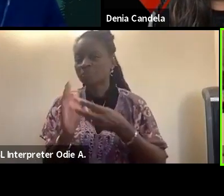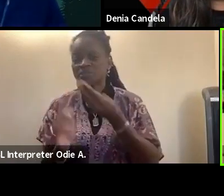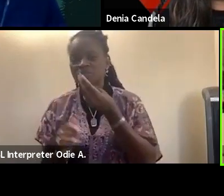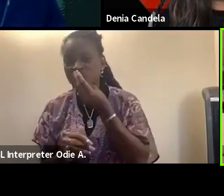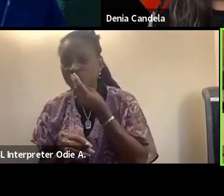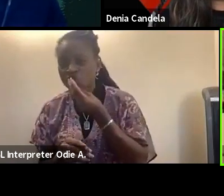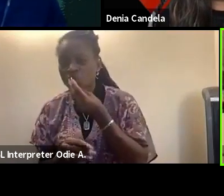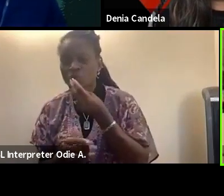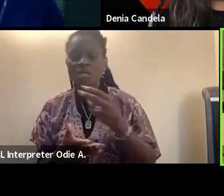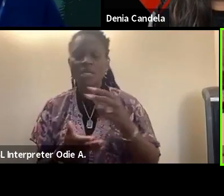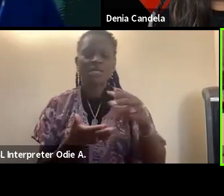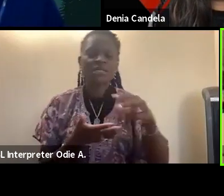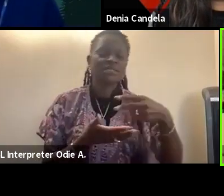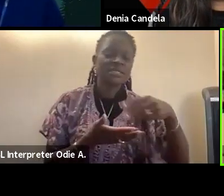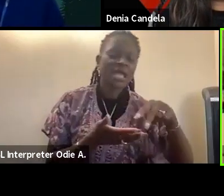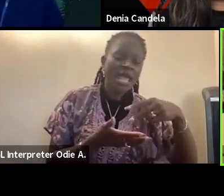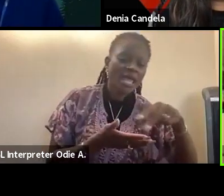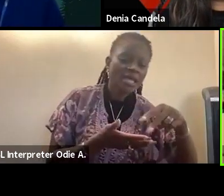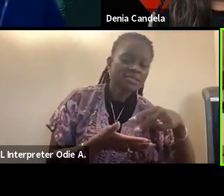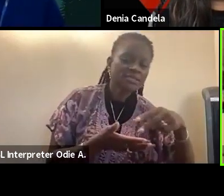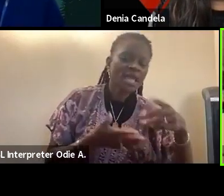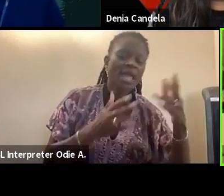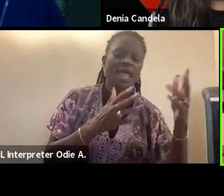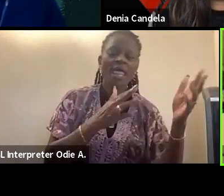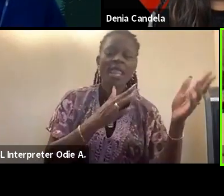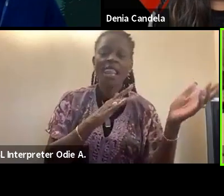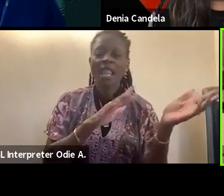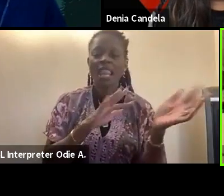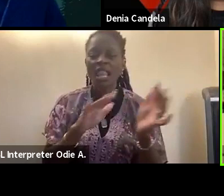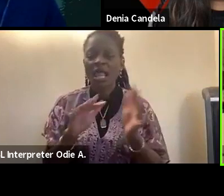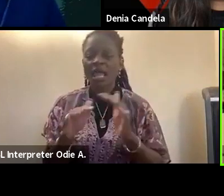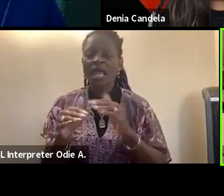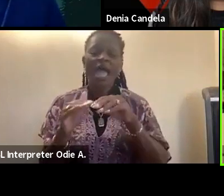and also access to either